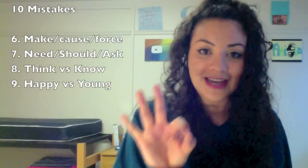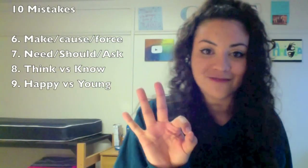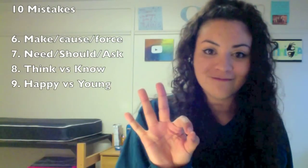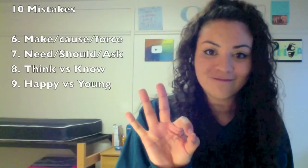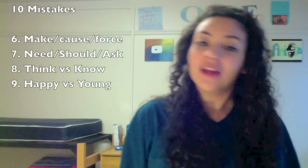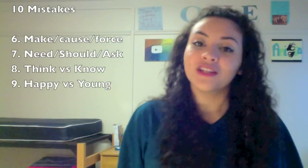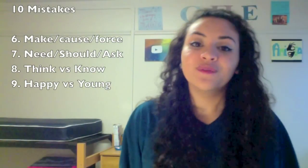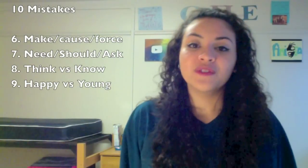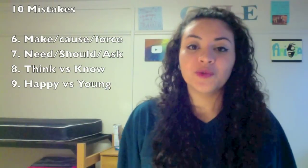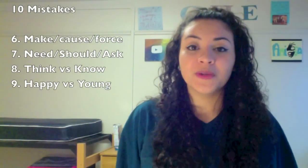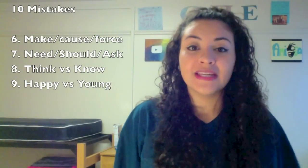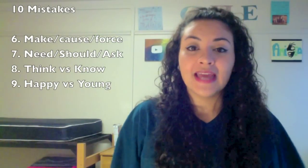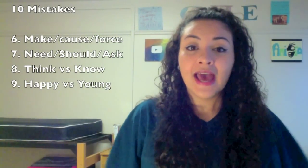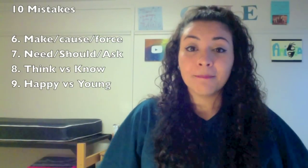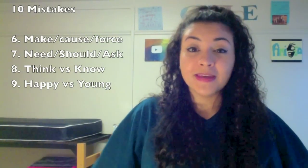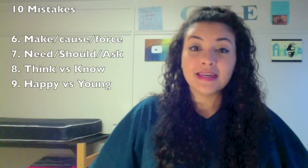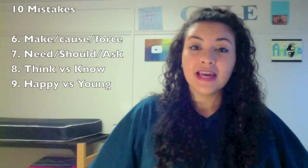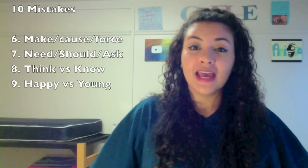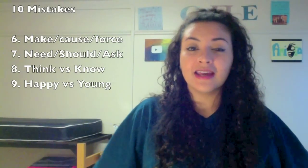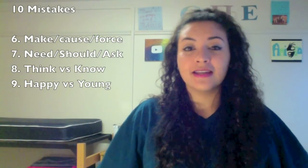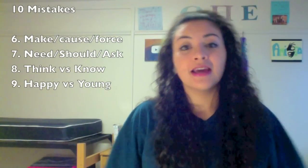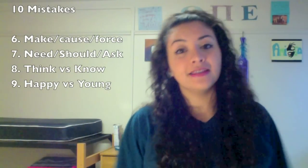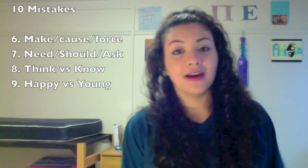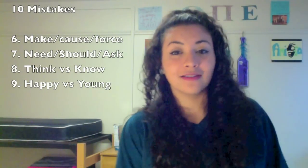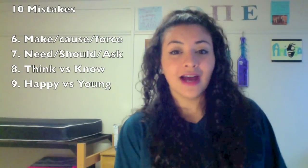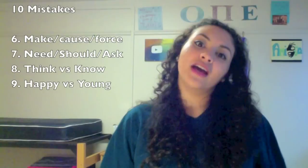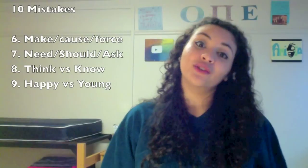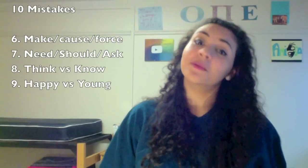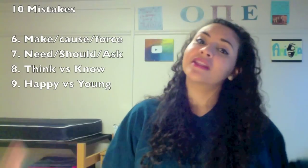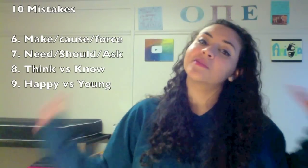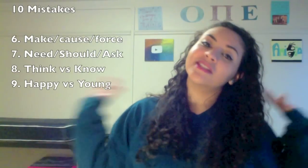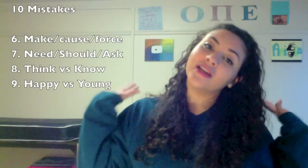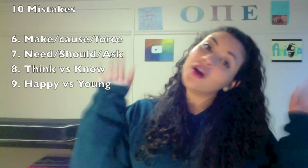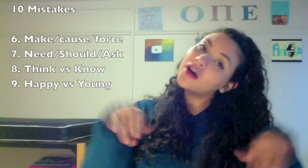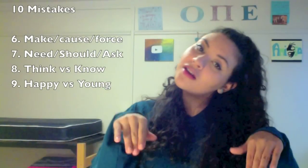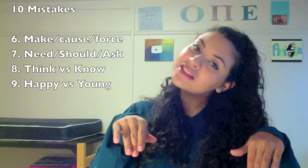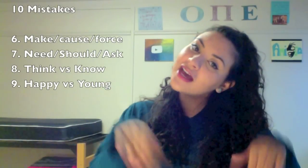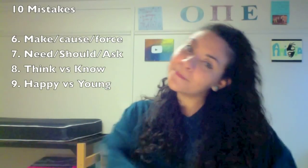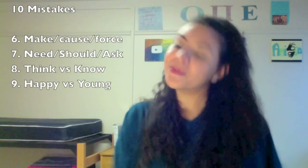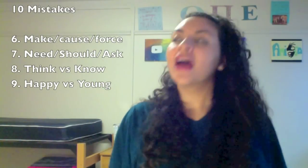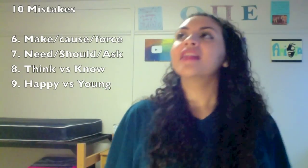9!The difference between Happy and Young. I used to make this mistake all the time.